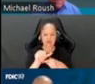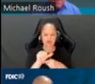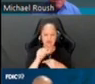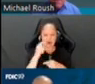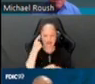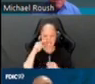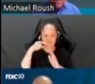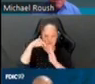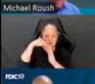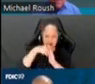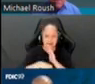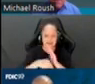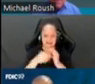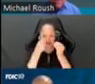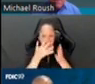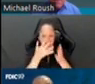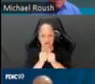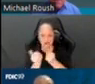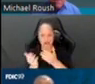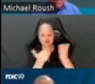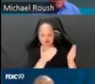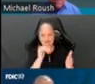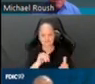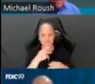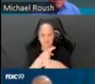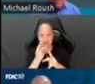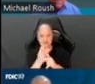information about how to deliver that product. It is by product.